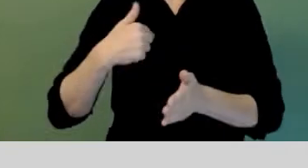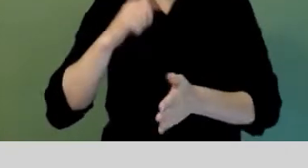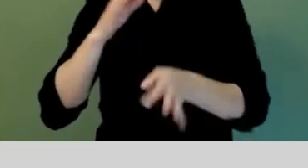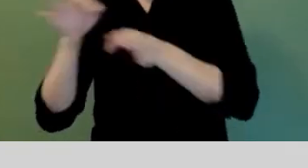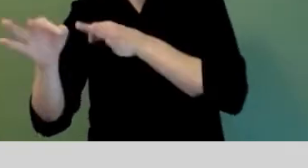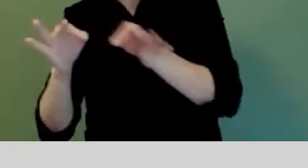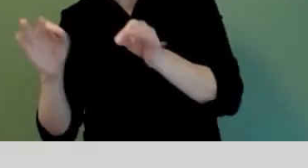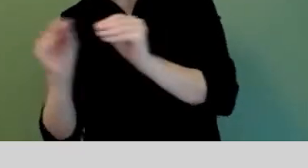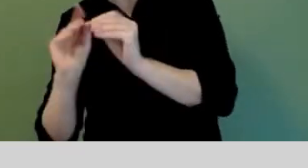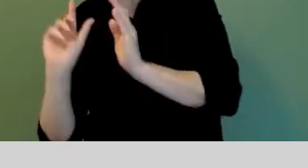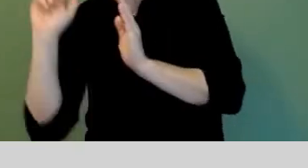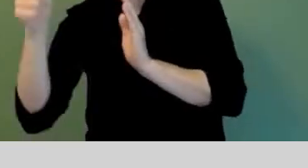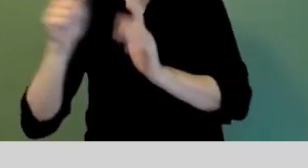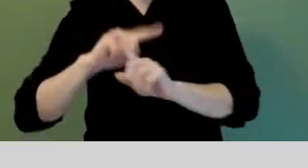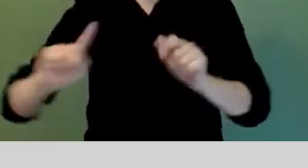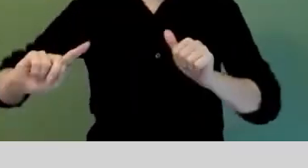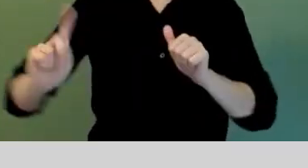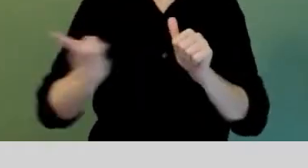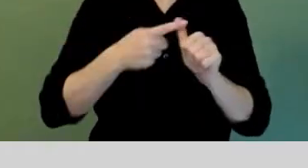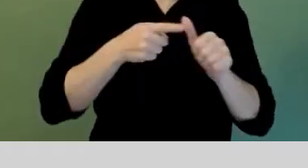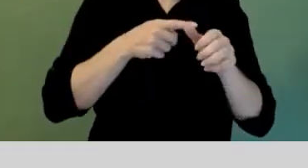of what a decorator actually is.